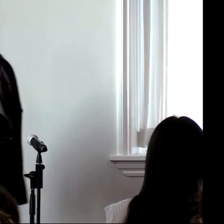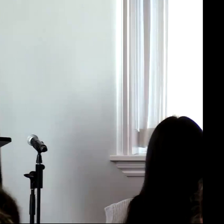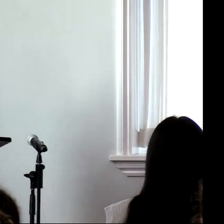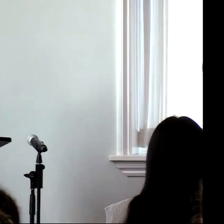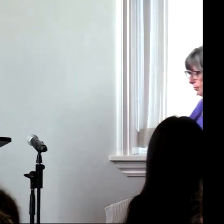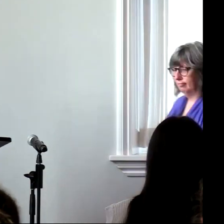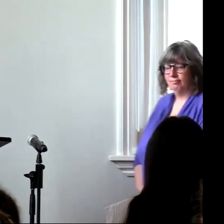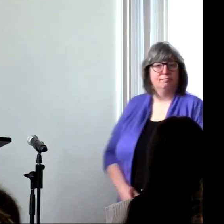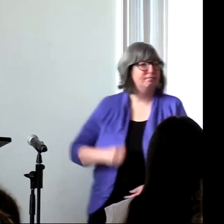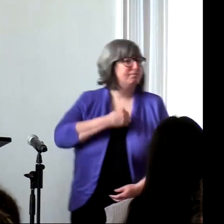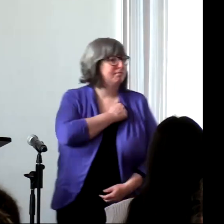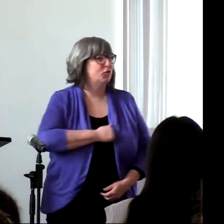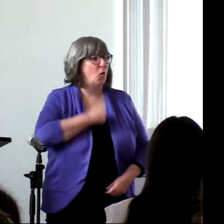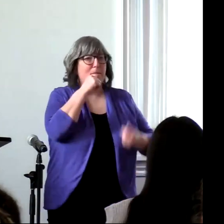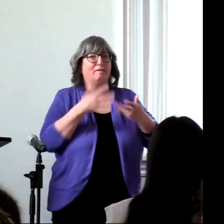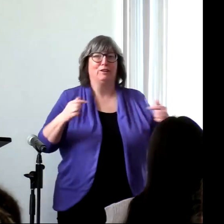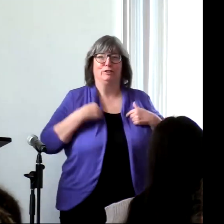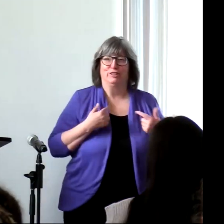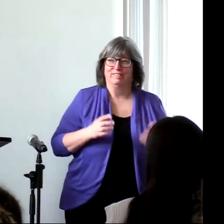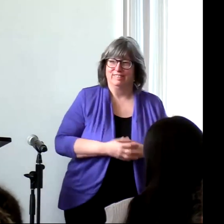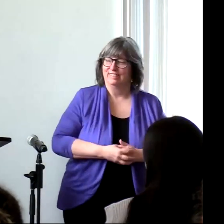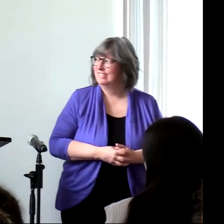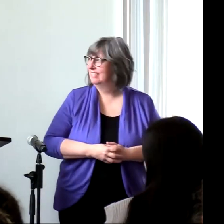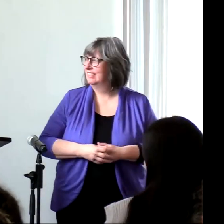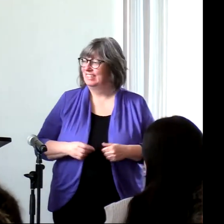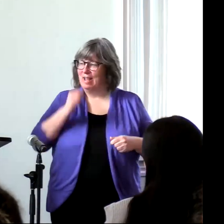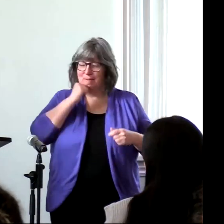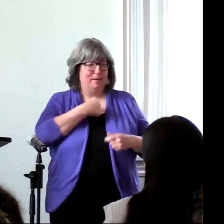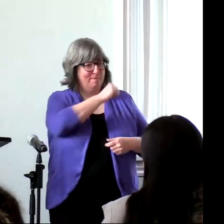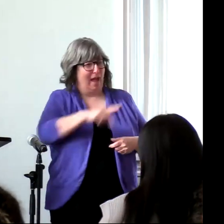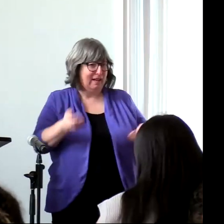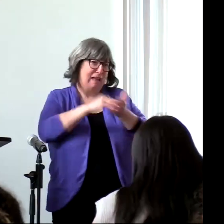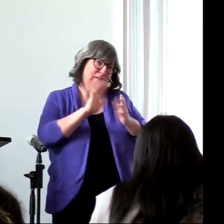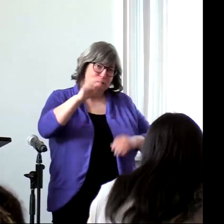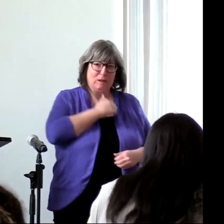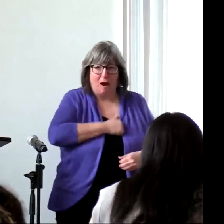Sorry. I am actually not done here. Just me again here, guys. Sorry.